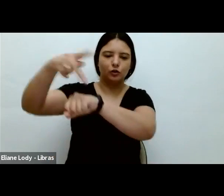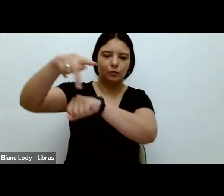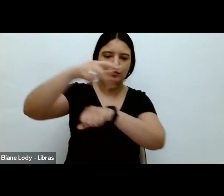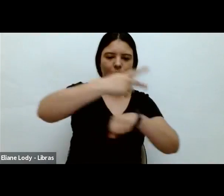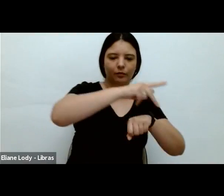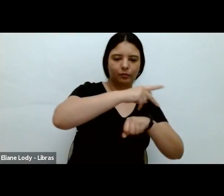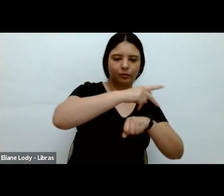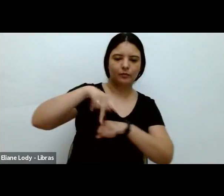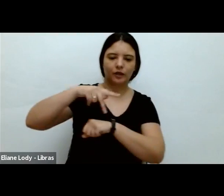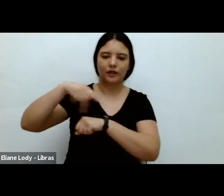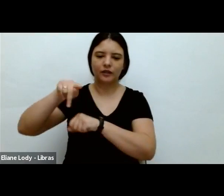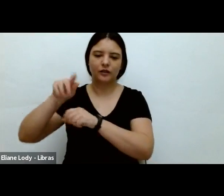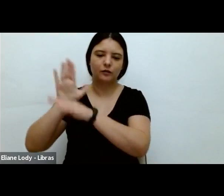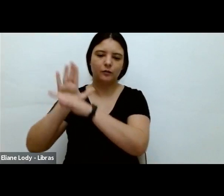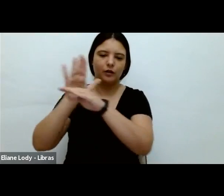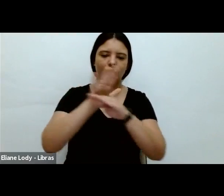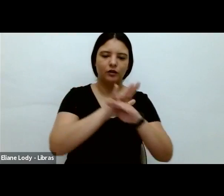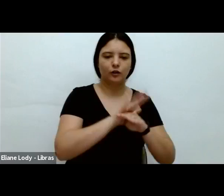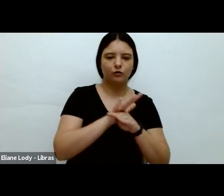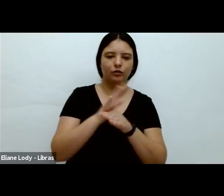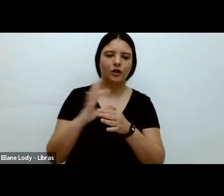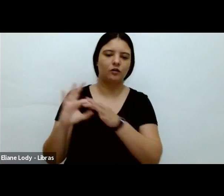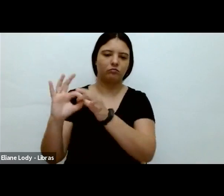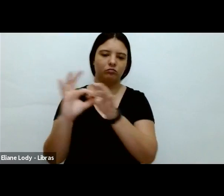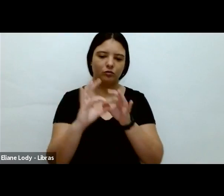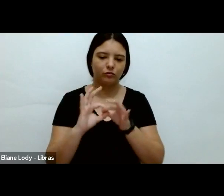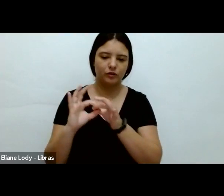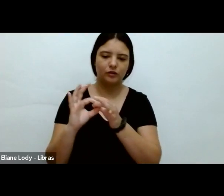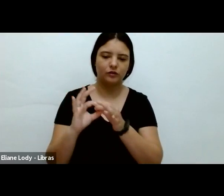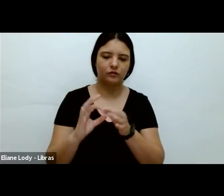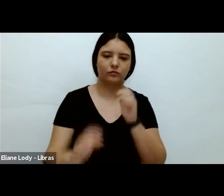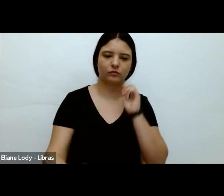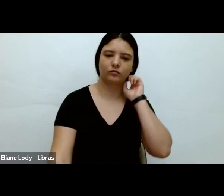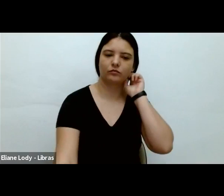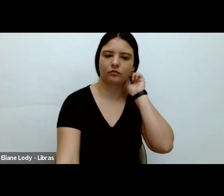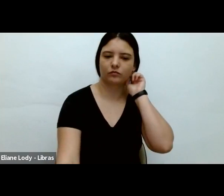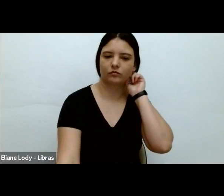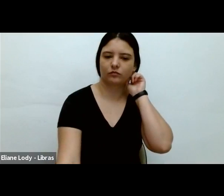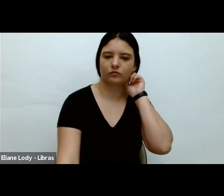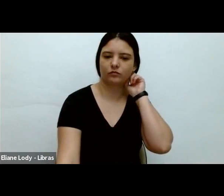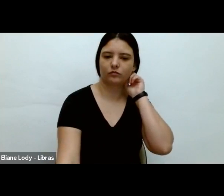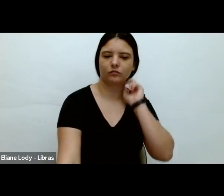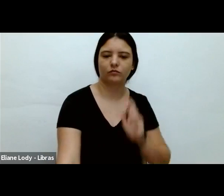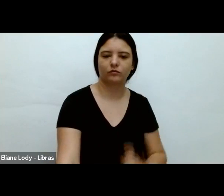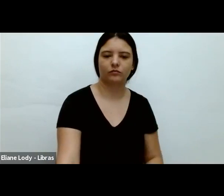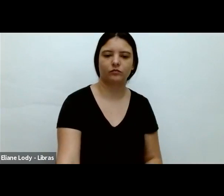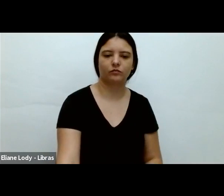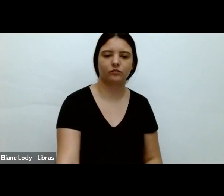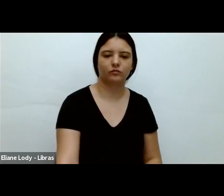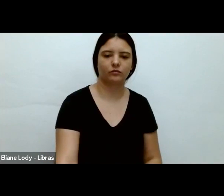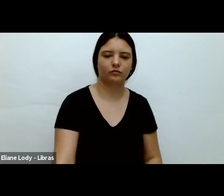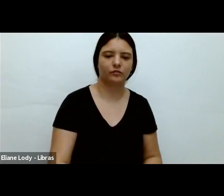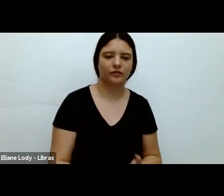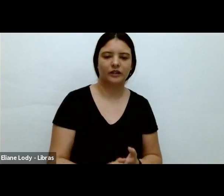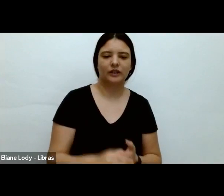to go I'm a little, I'm not sure how blogs